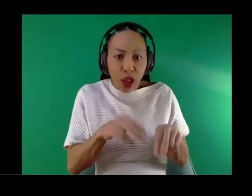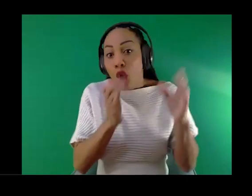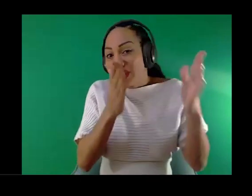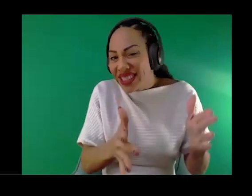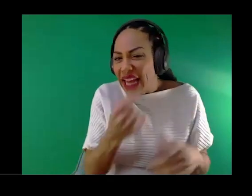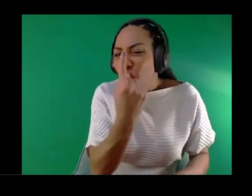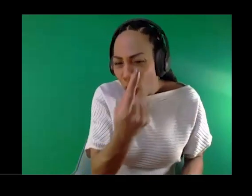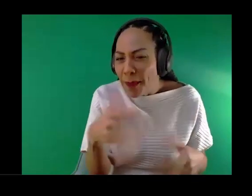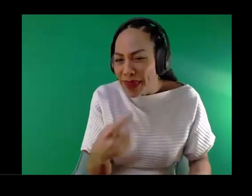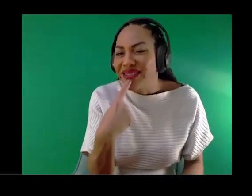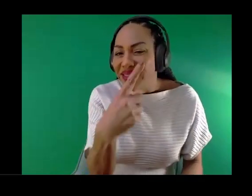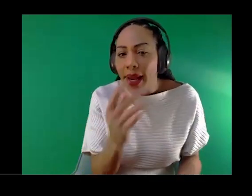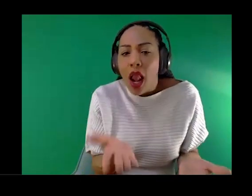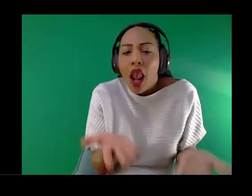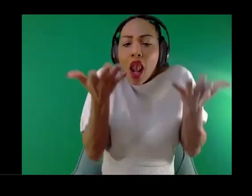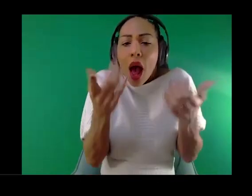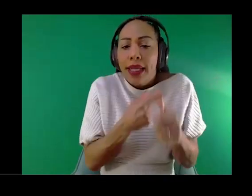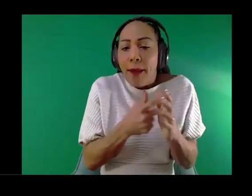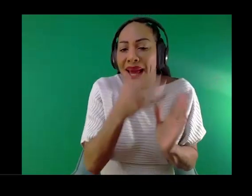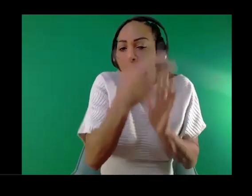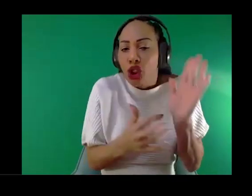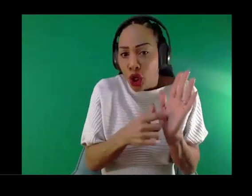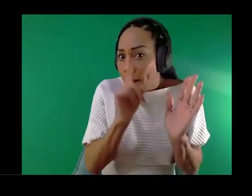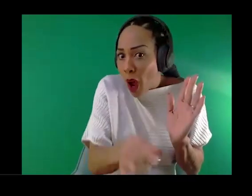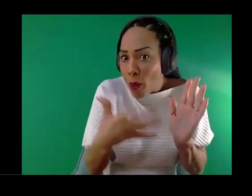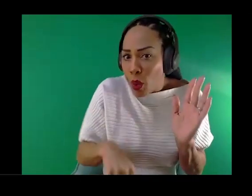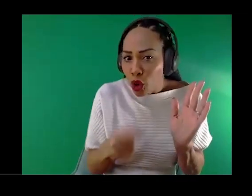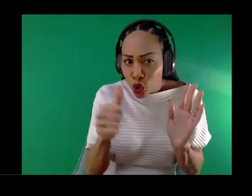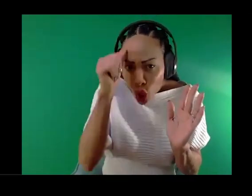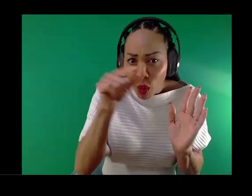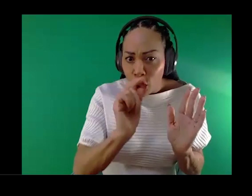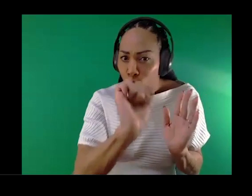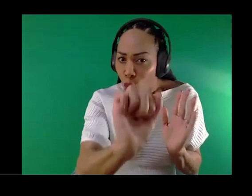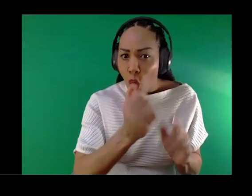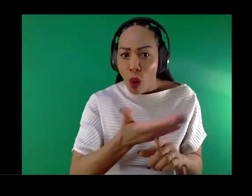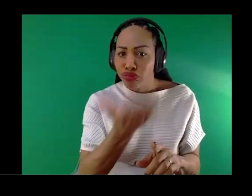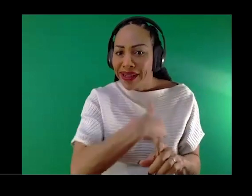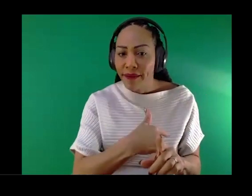um but we do want to be able to identify that as we are going through we'll also be looking